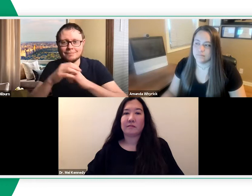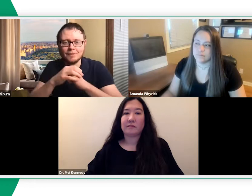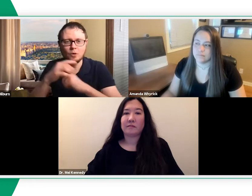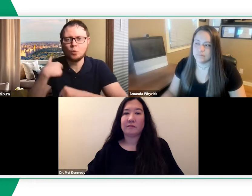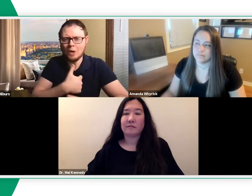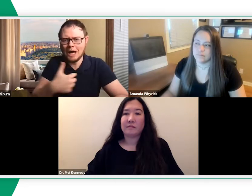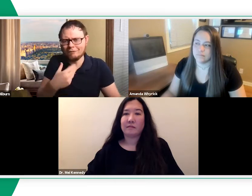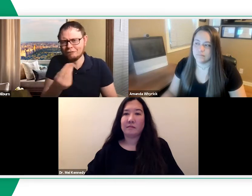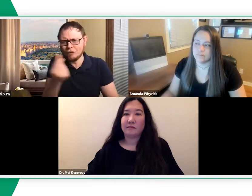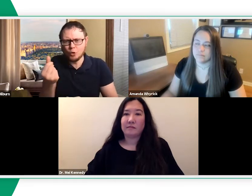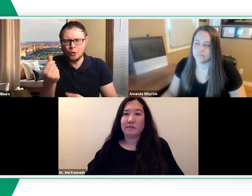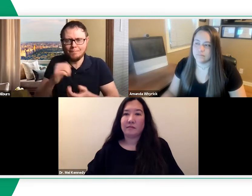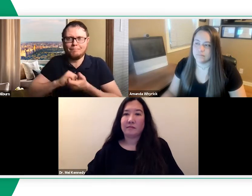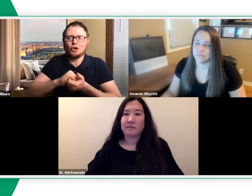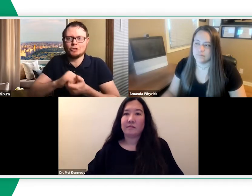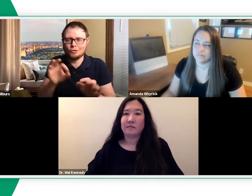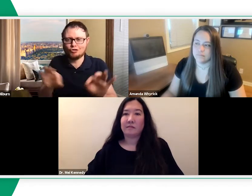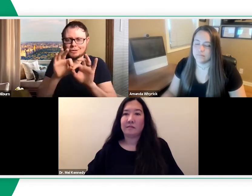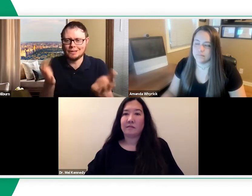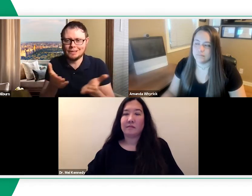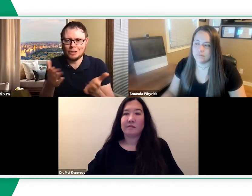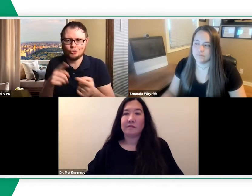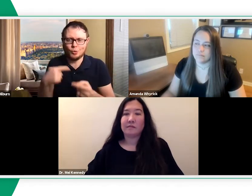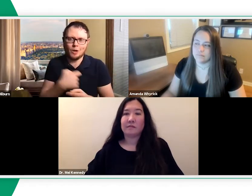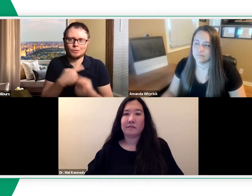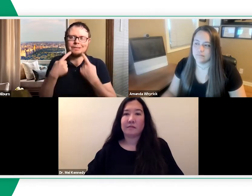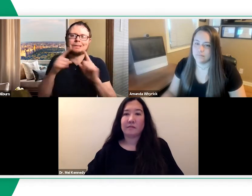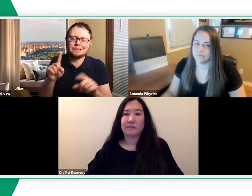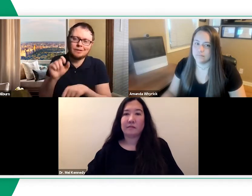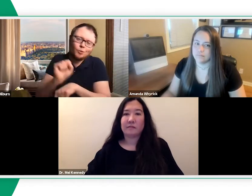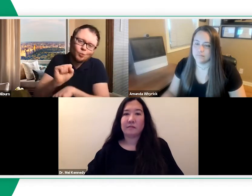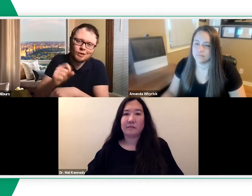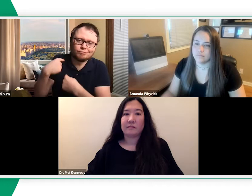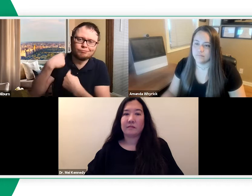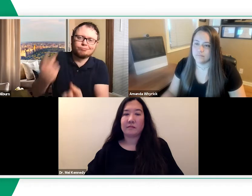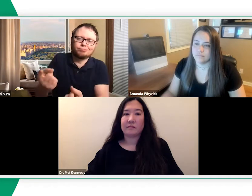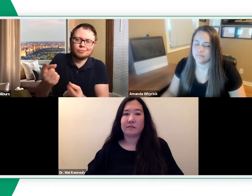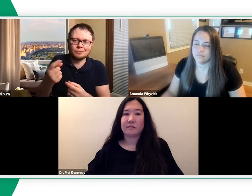information about CSD Learns. We have a few partners that are critical to our success